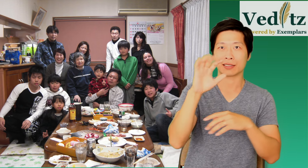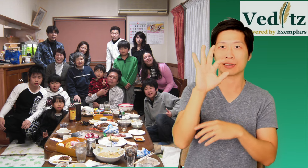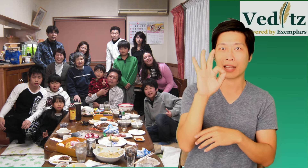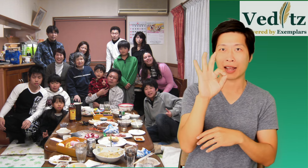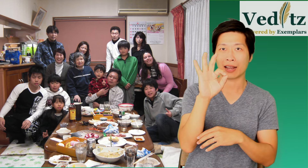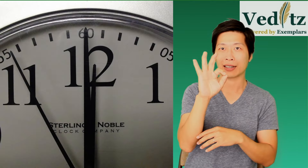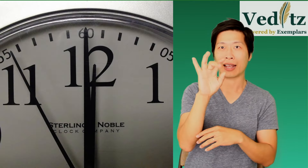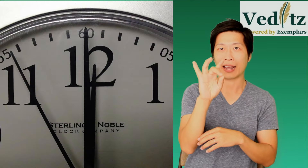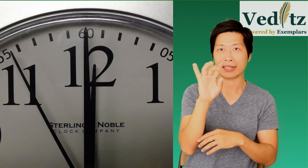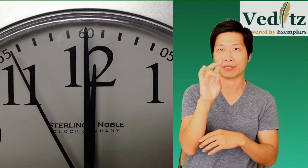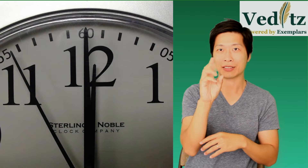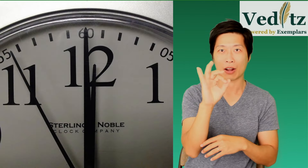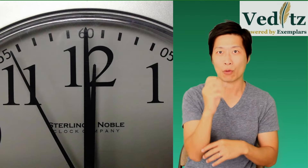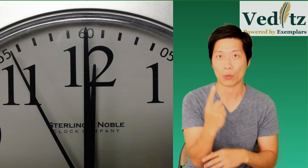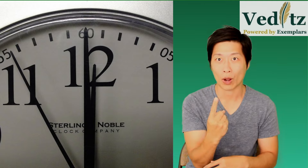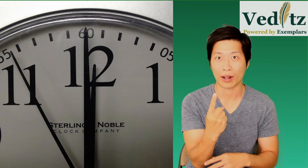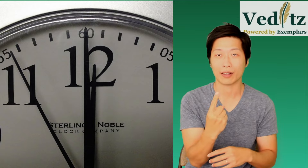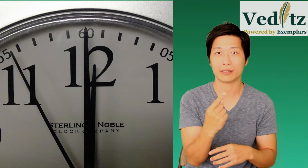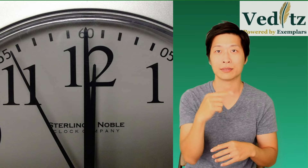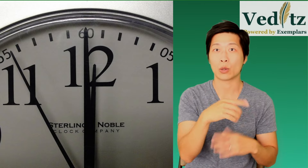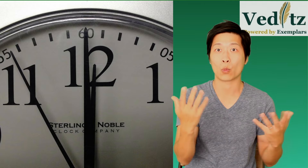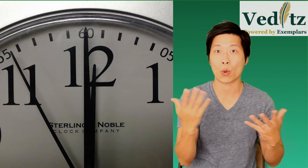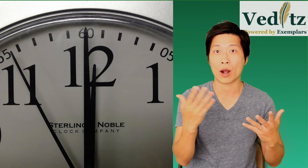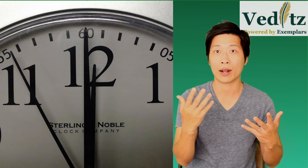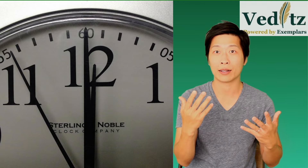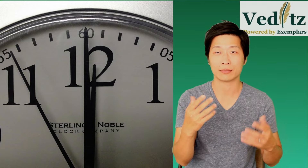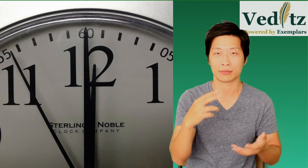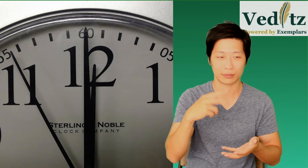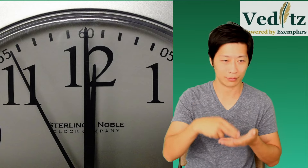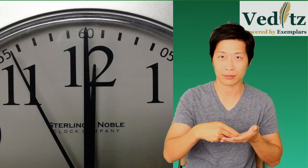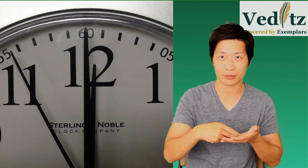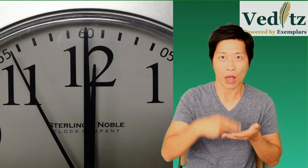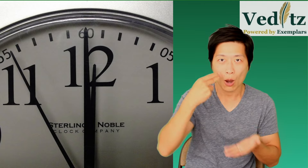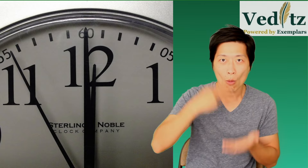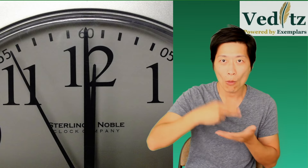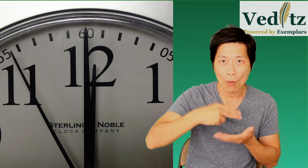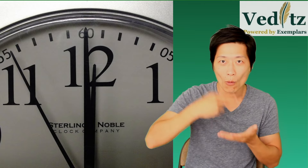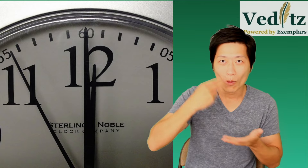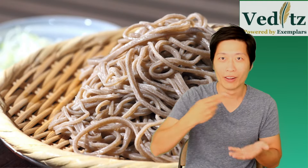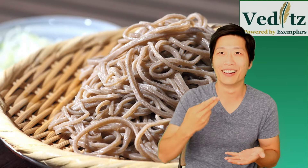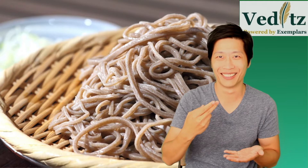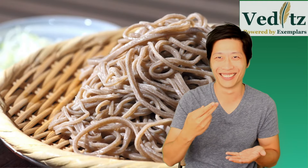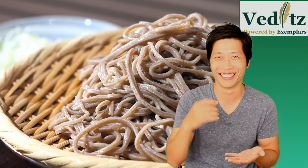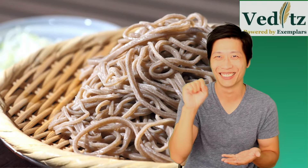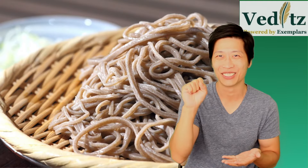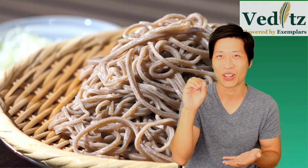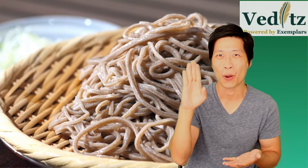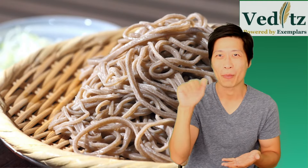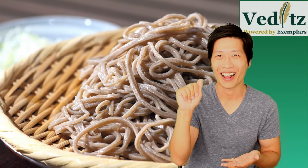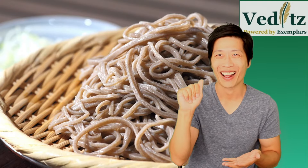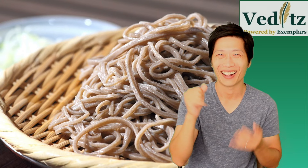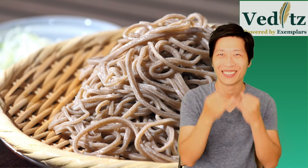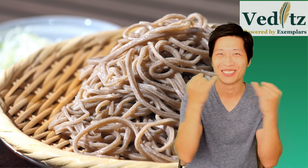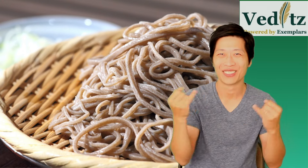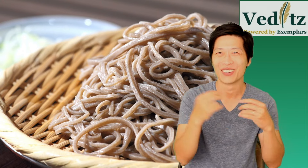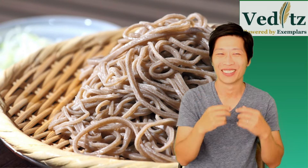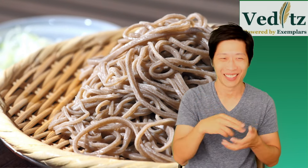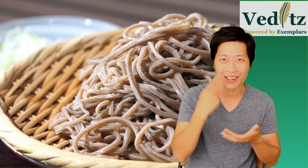What do people do? They just eat soba. Yep, that's their tradition. It's kind of